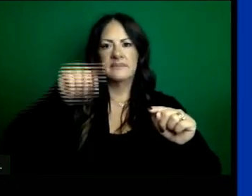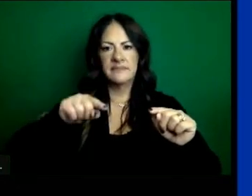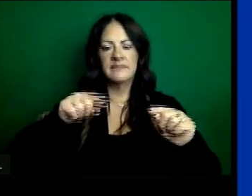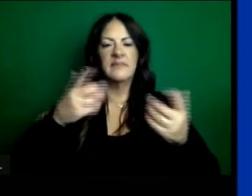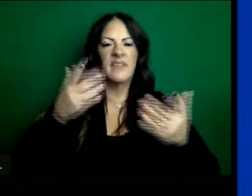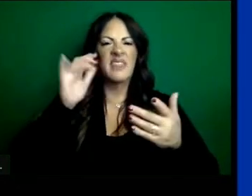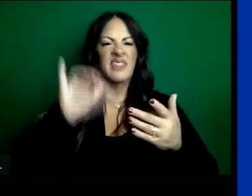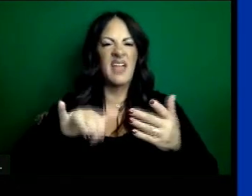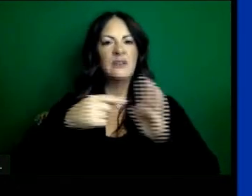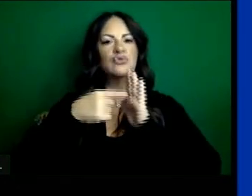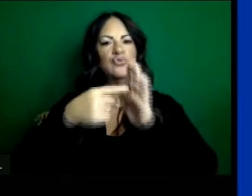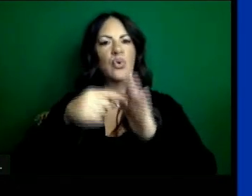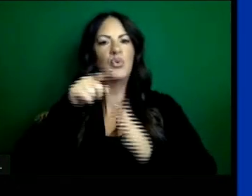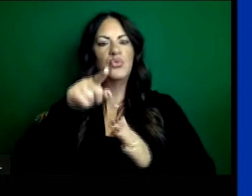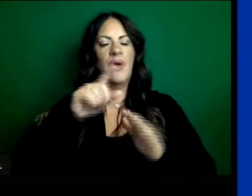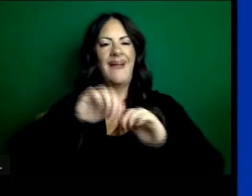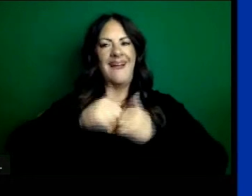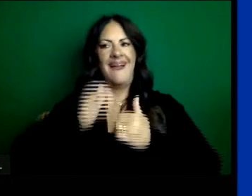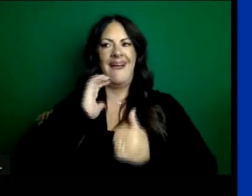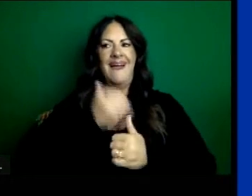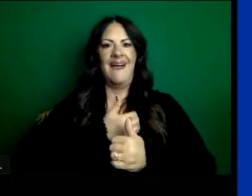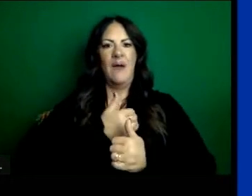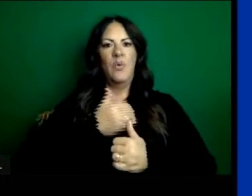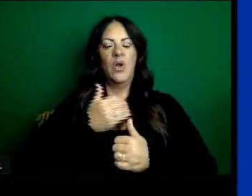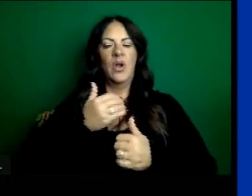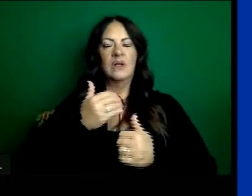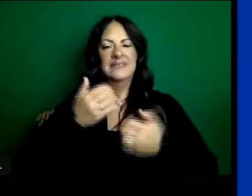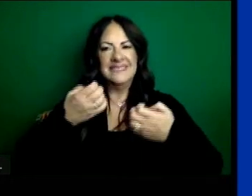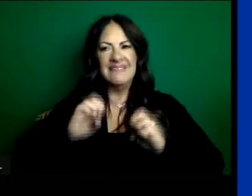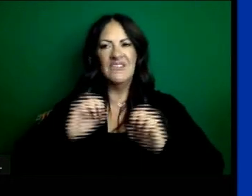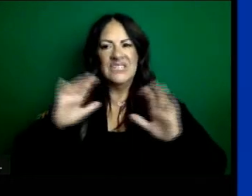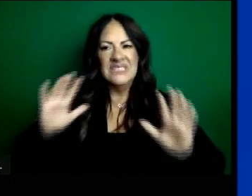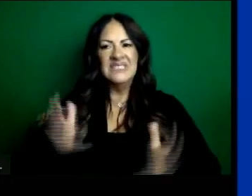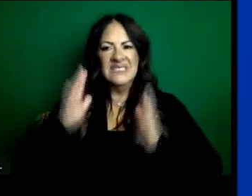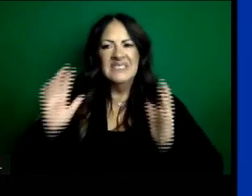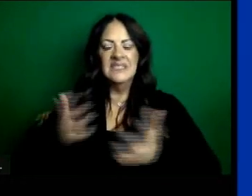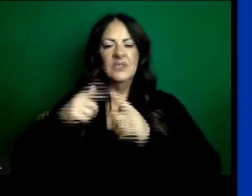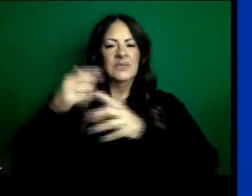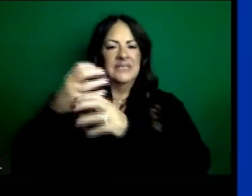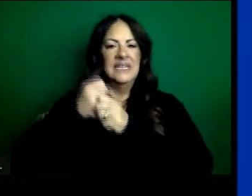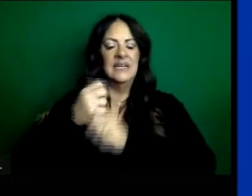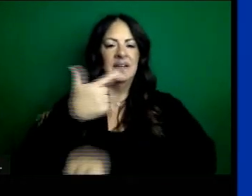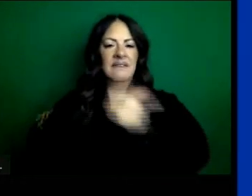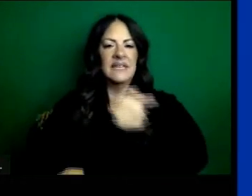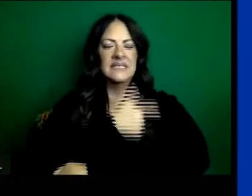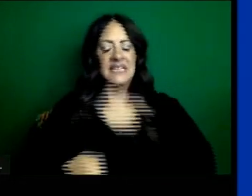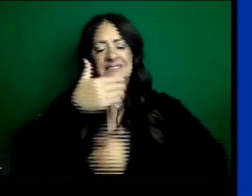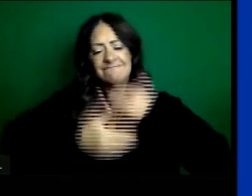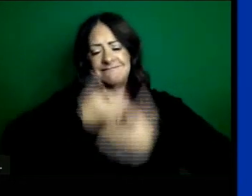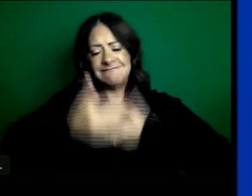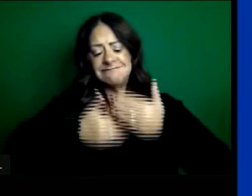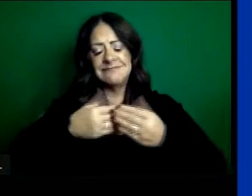SIDE THOSE LOWER BAR GRAPHS VERSES THE TALL ONES ON THE RIGHT. THAT'S ESSENTIALLY BEEN THE